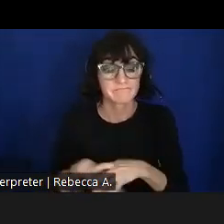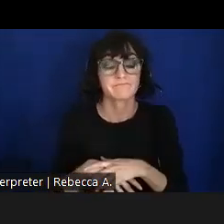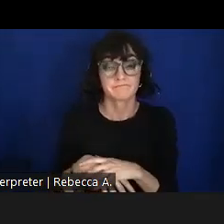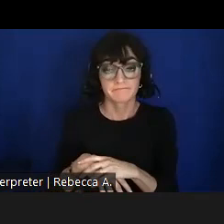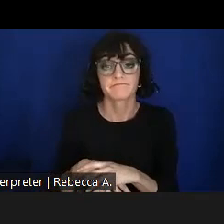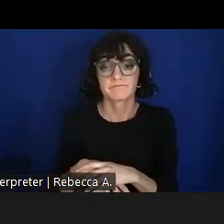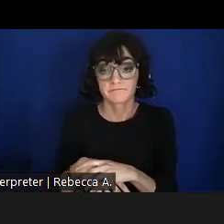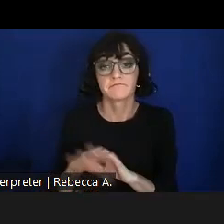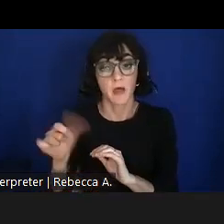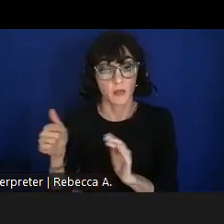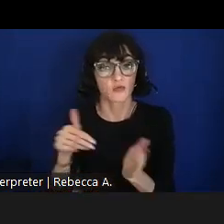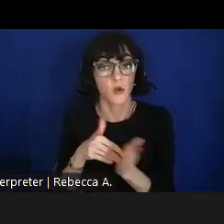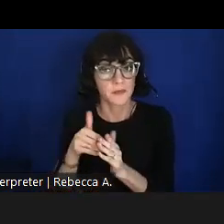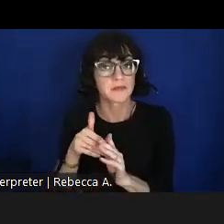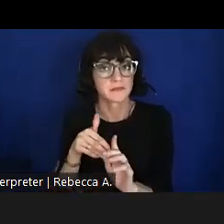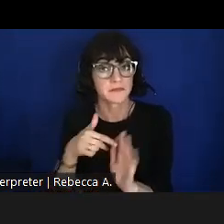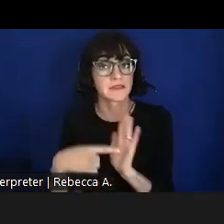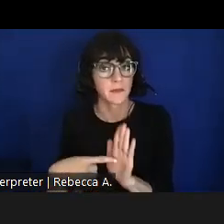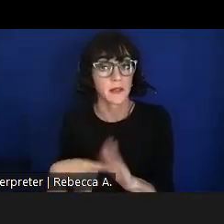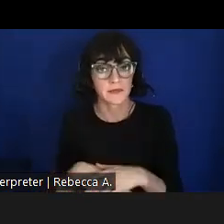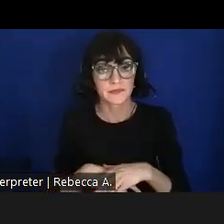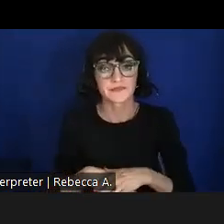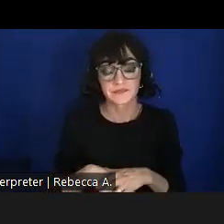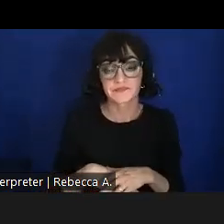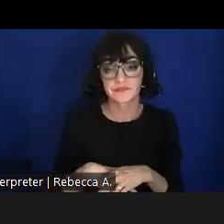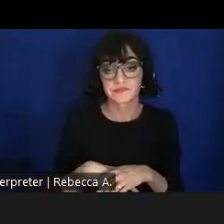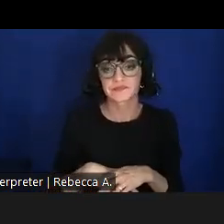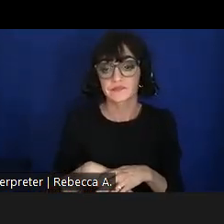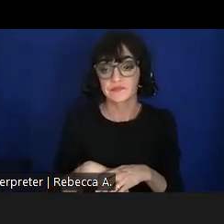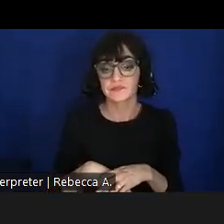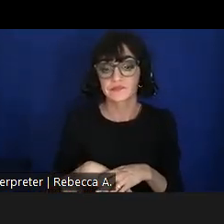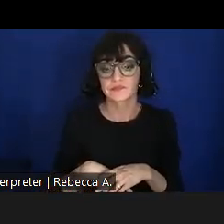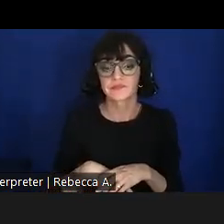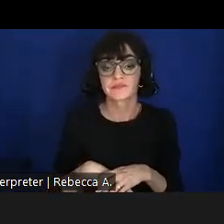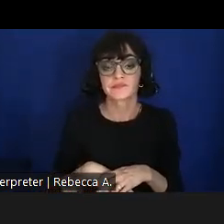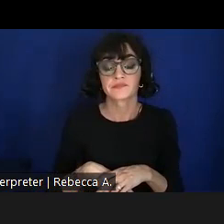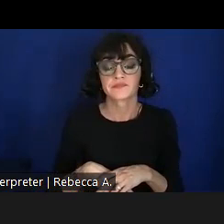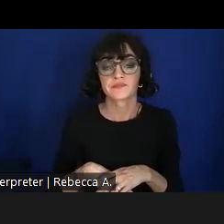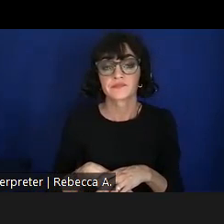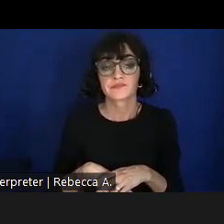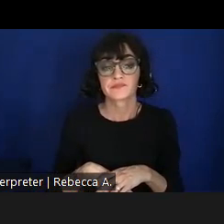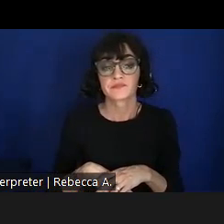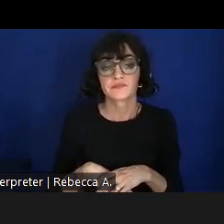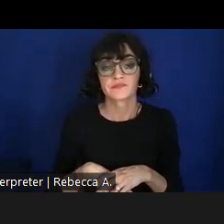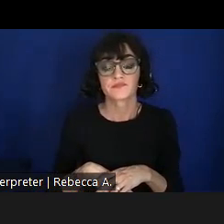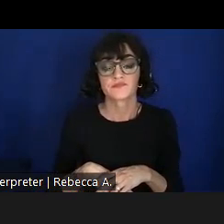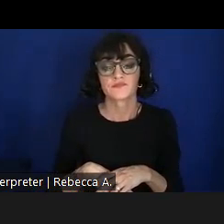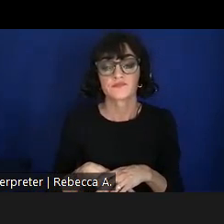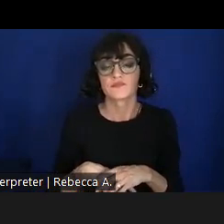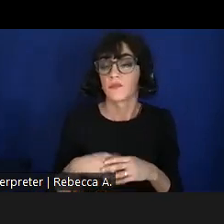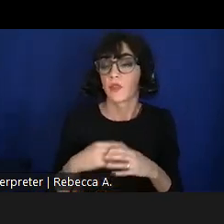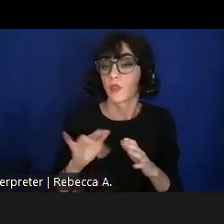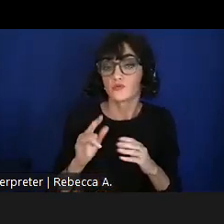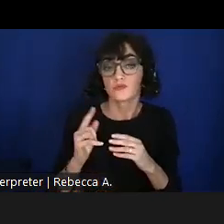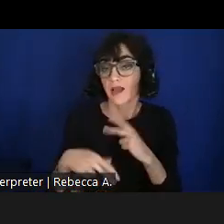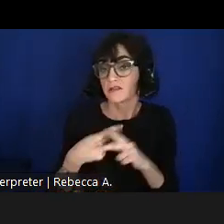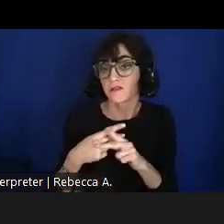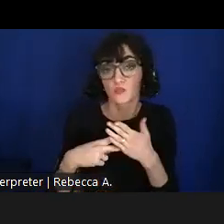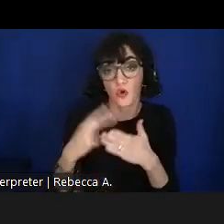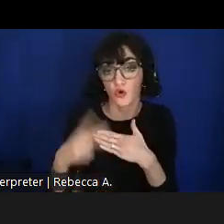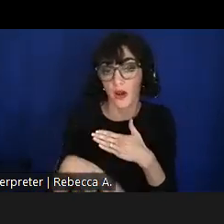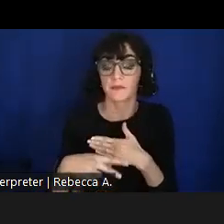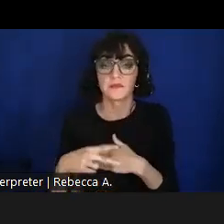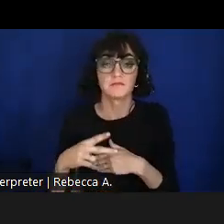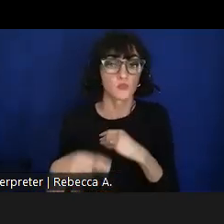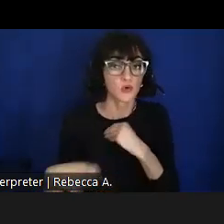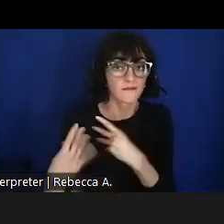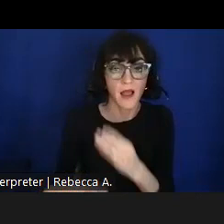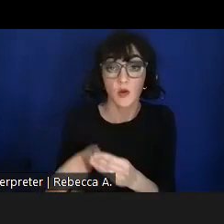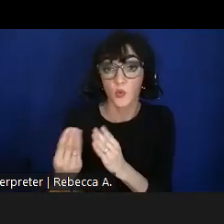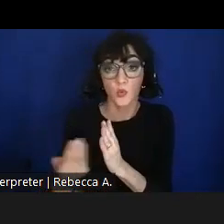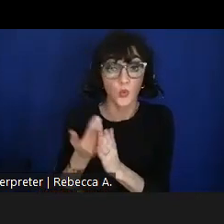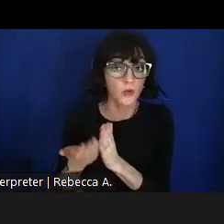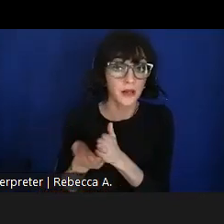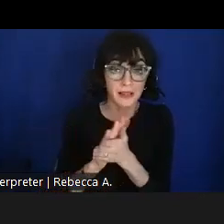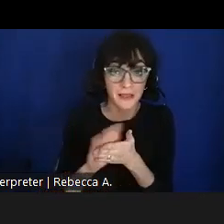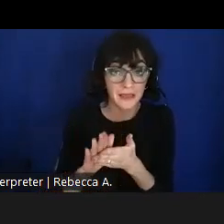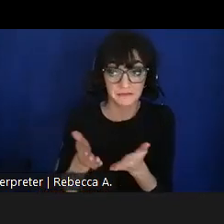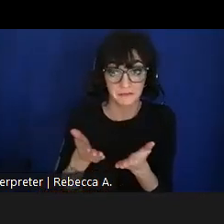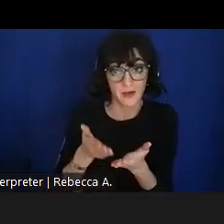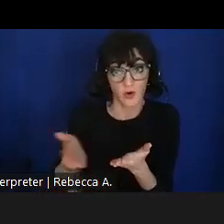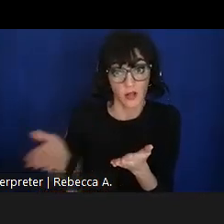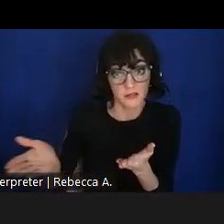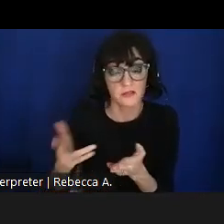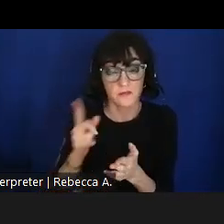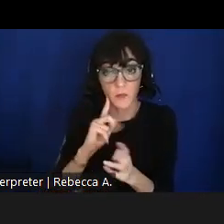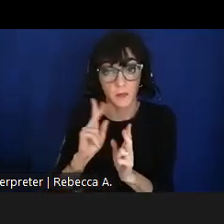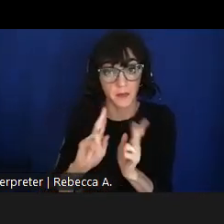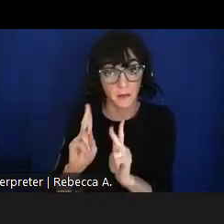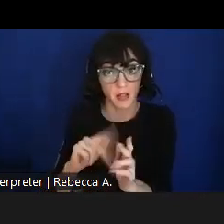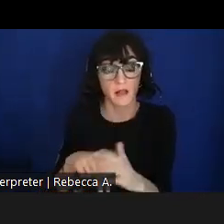example um these programs not only provide uh new clean materials um for substance administration